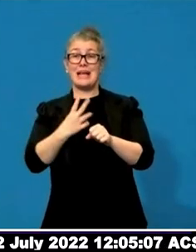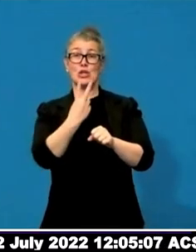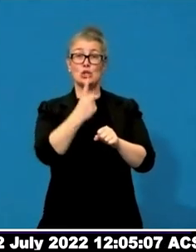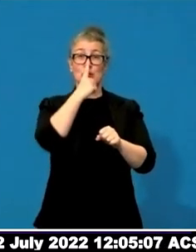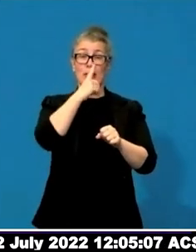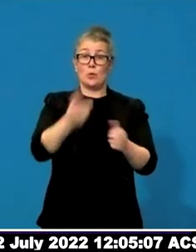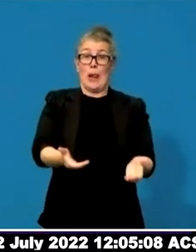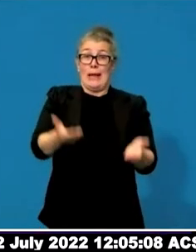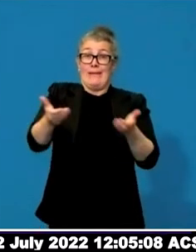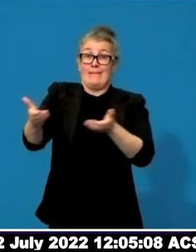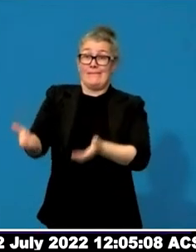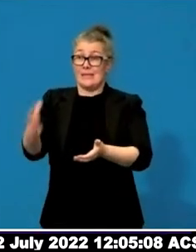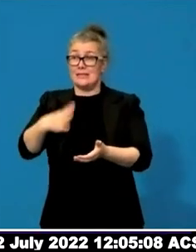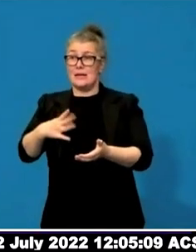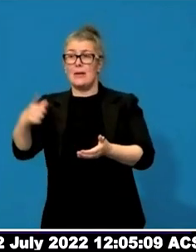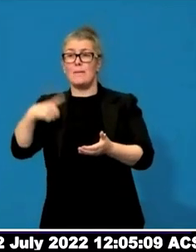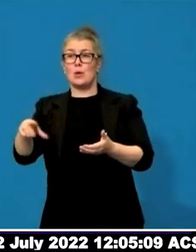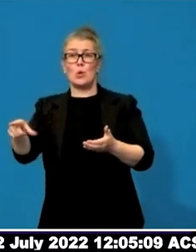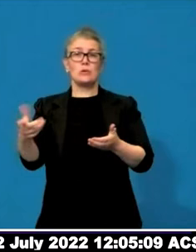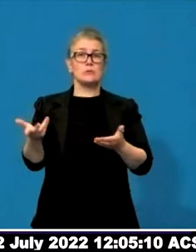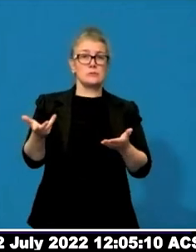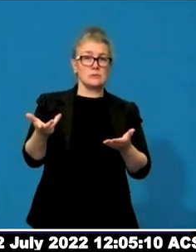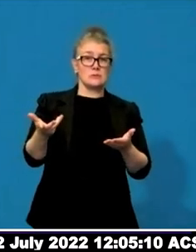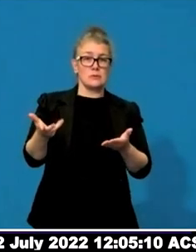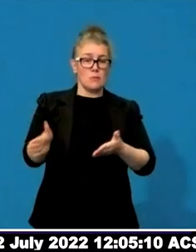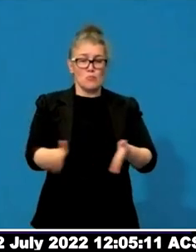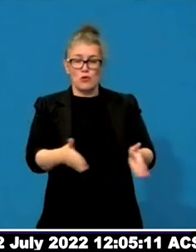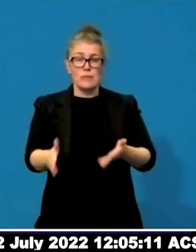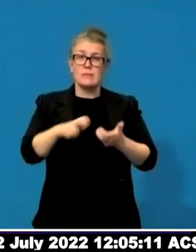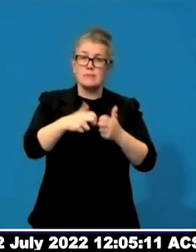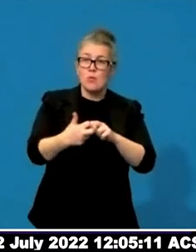because of their mobility issues, showering and those types of things